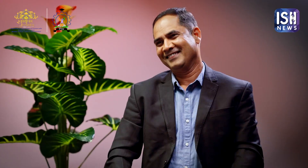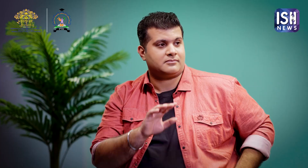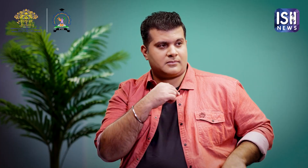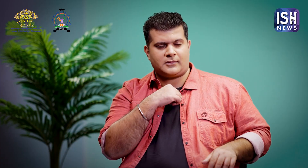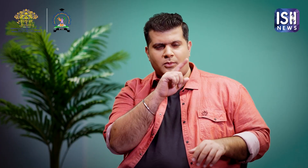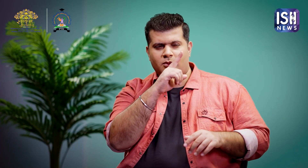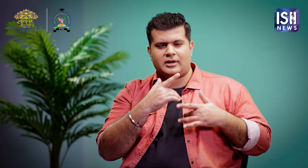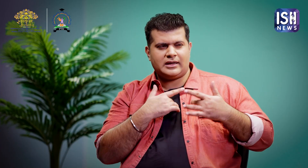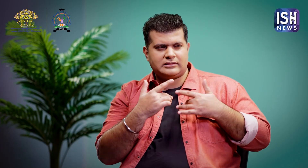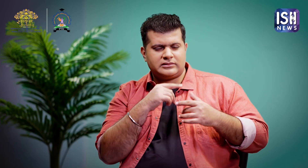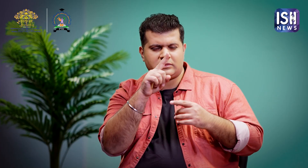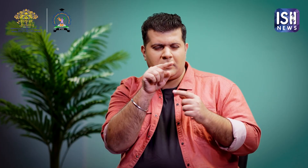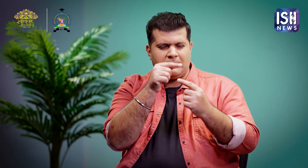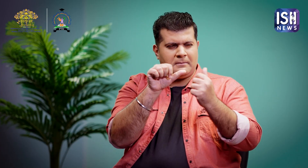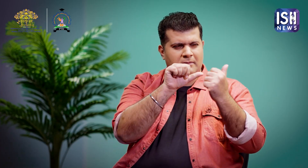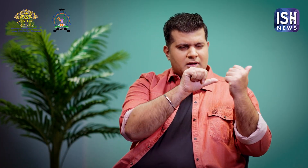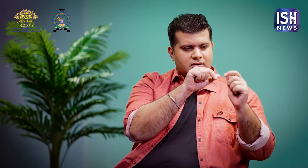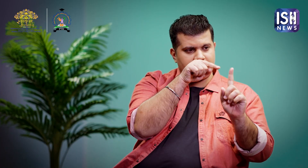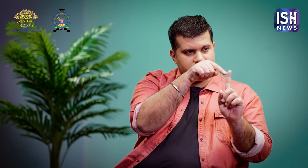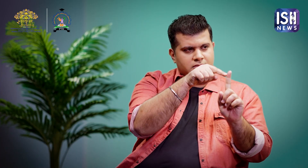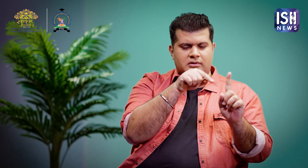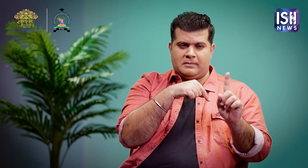I have an intriguing question about your childhood that I wanted to ask.